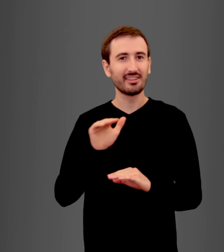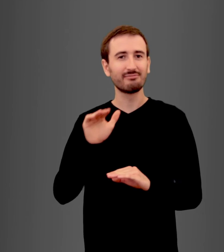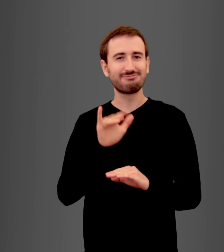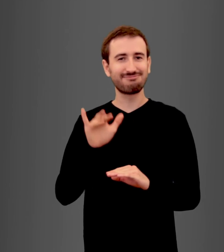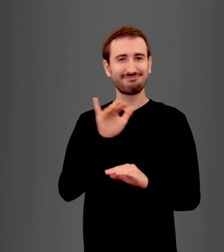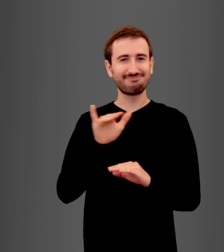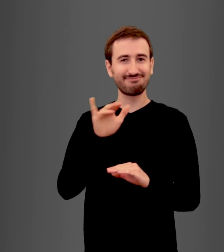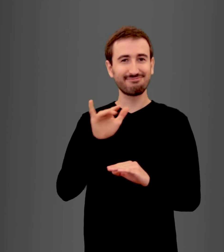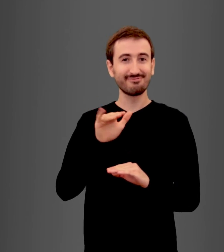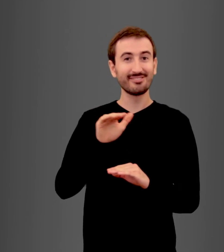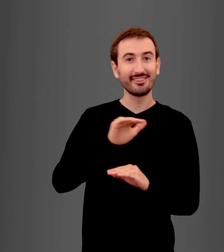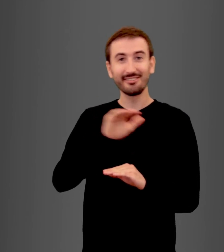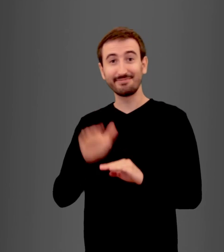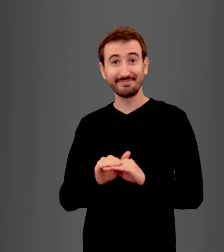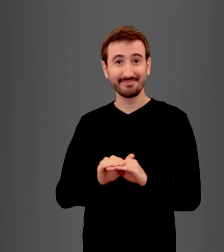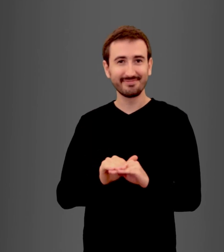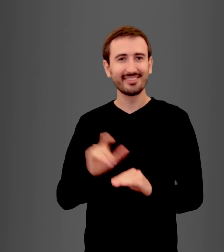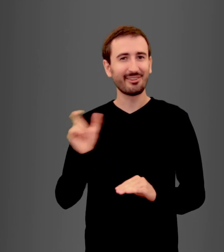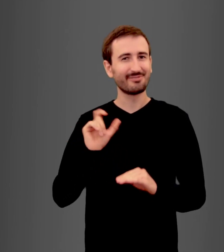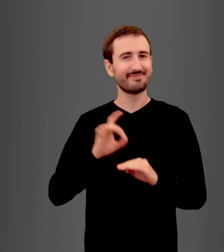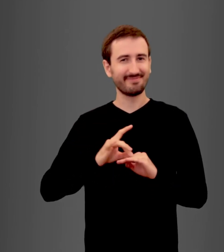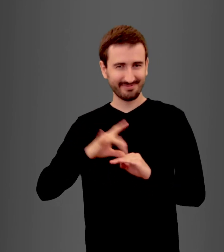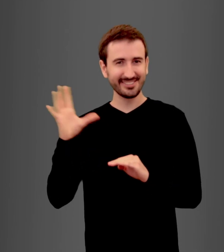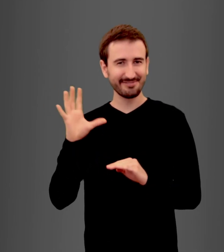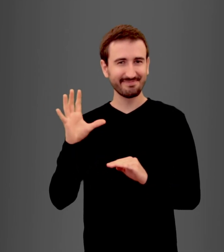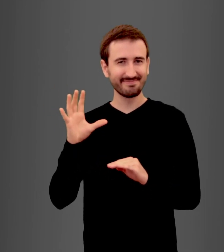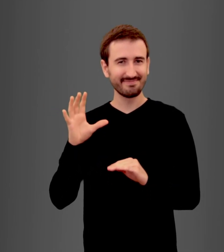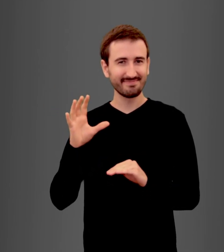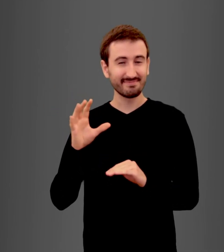After a certain amount of time, the excited state decays back to the ground state by releasing energy.